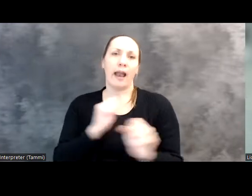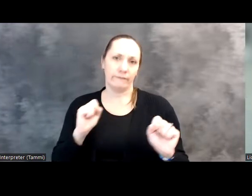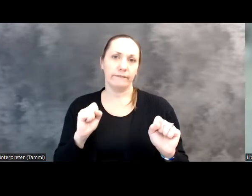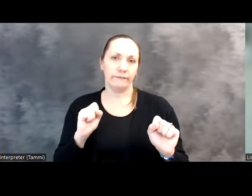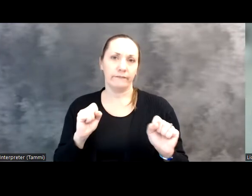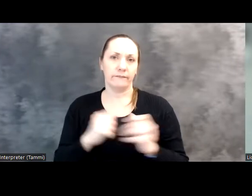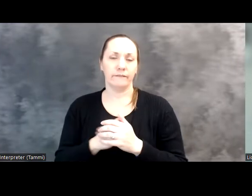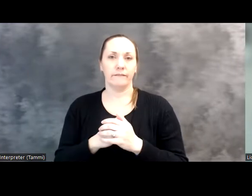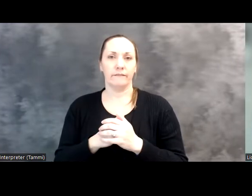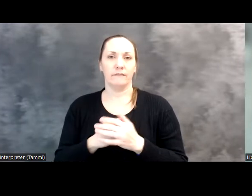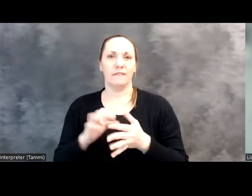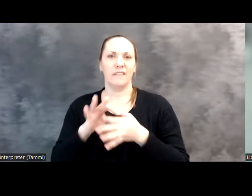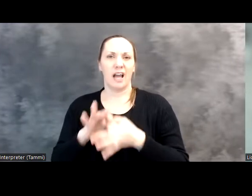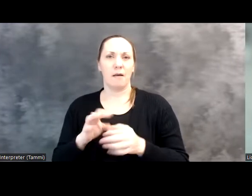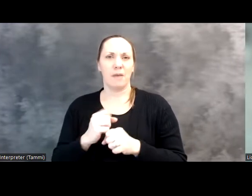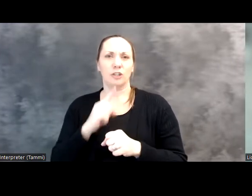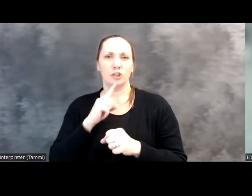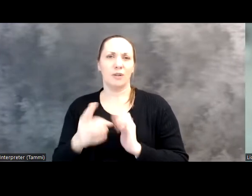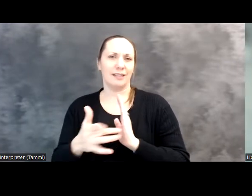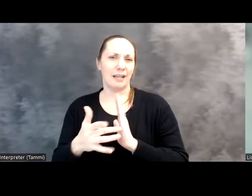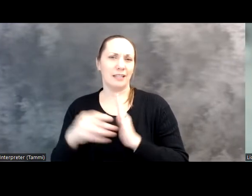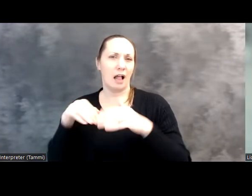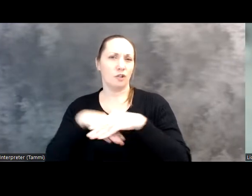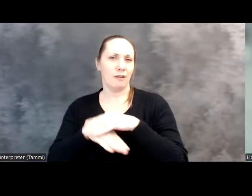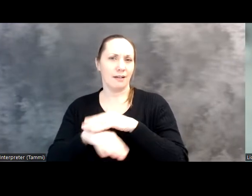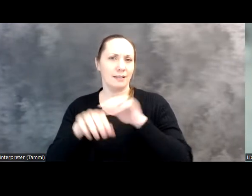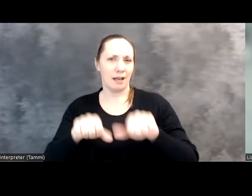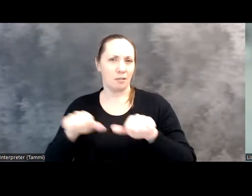make sure that the products, whatever is going to come out